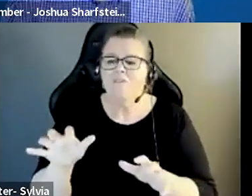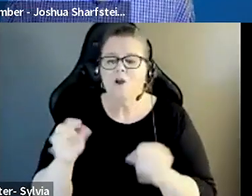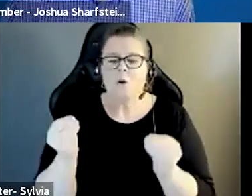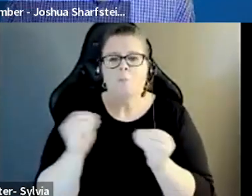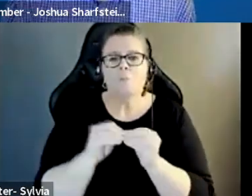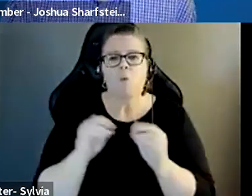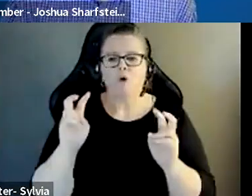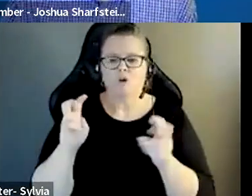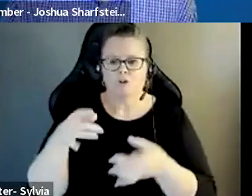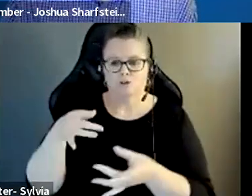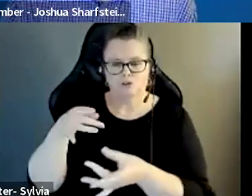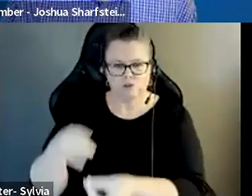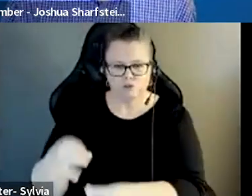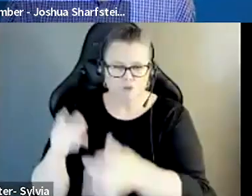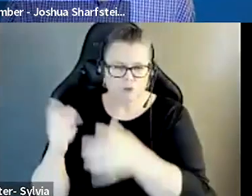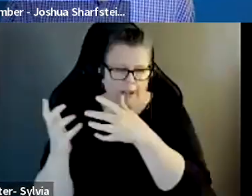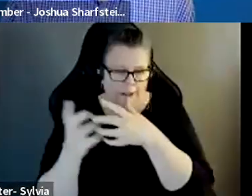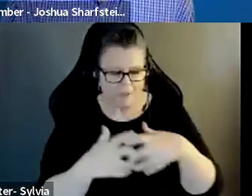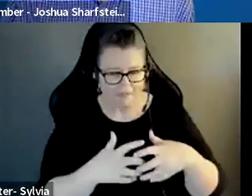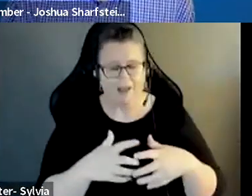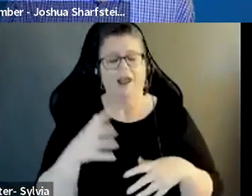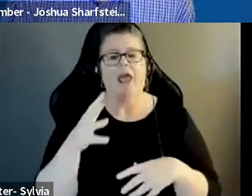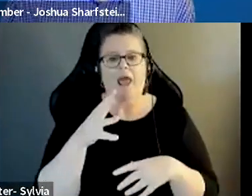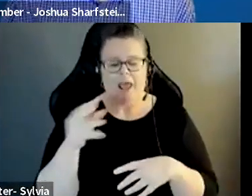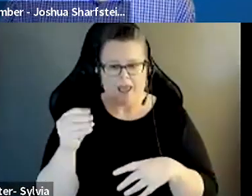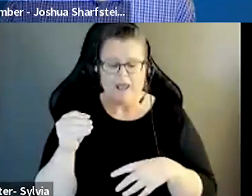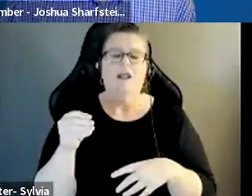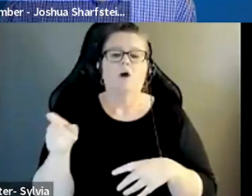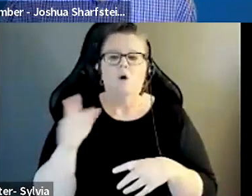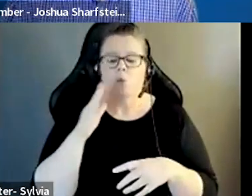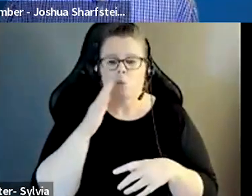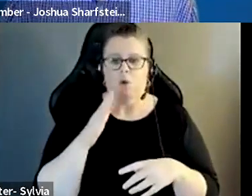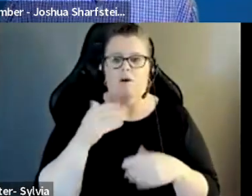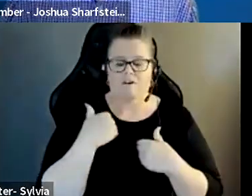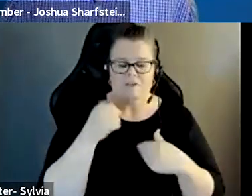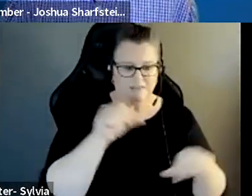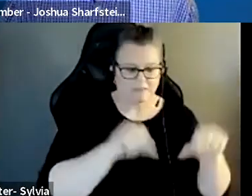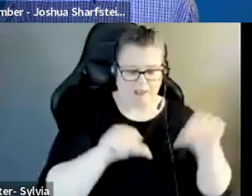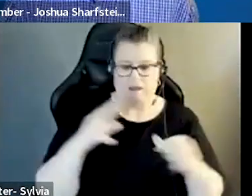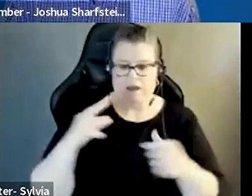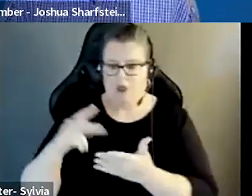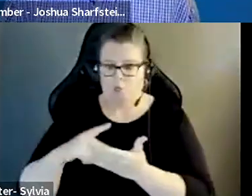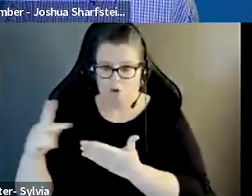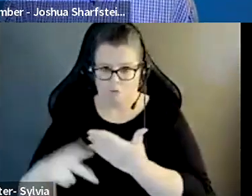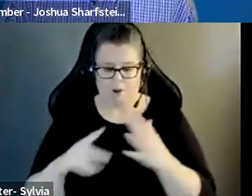and they will be brought to the program, to science and programs, where the things will --